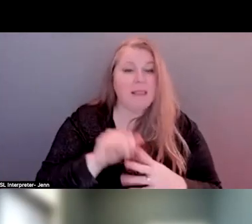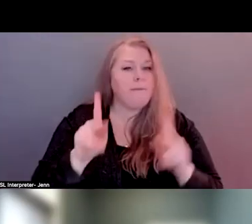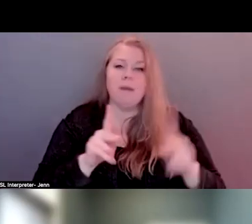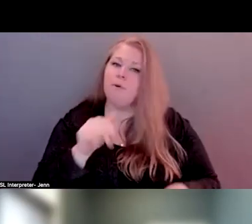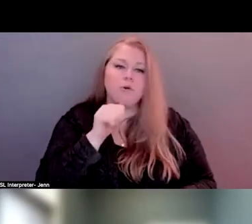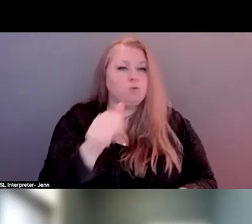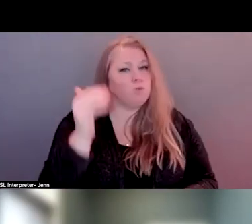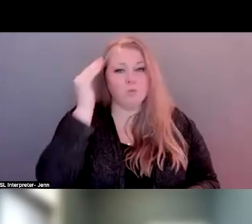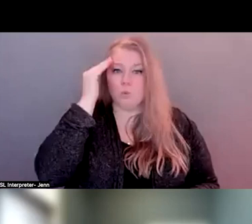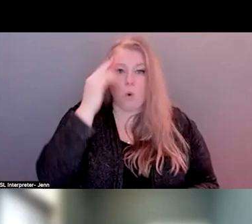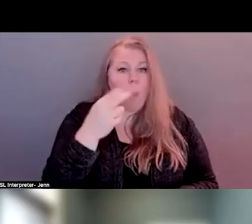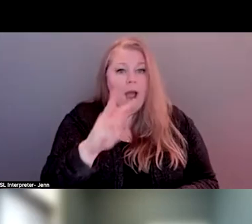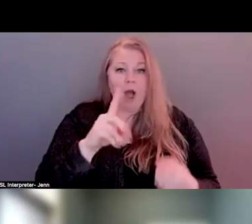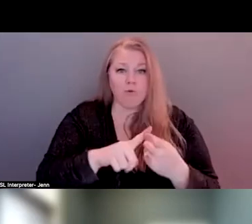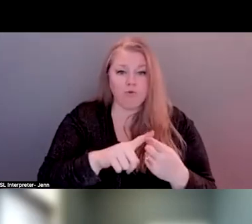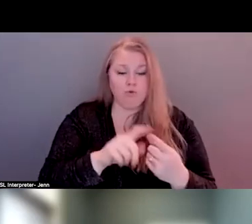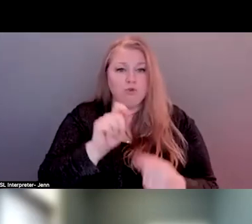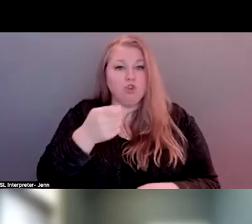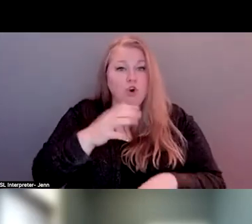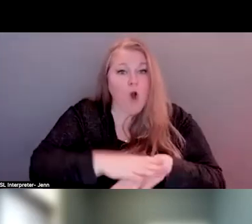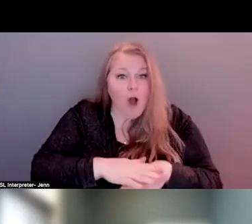how to switch on the devices, how to interact with the devices.